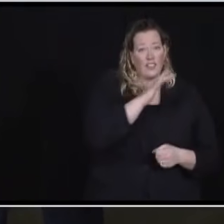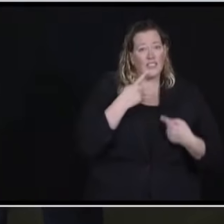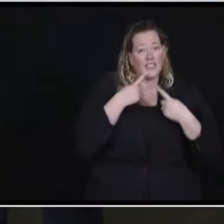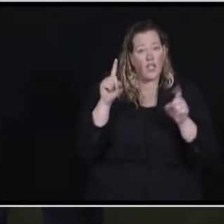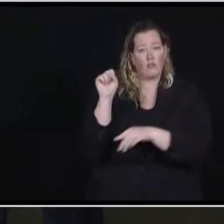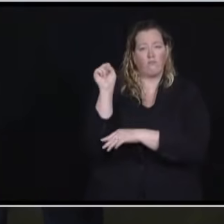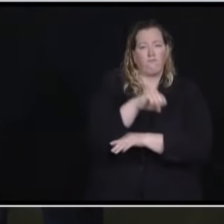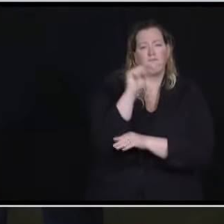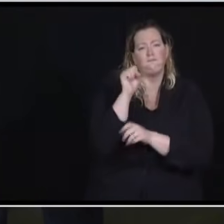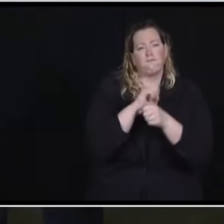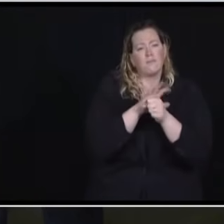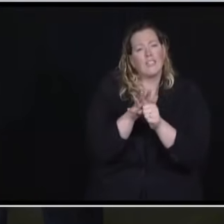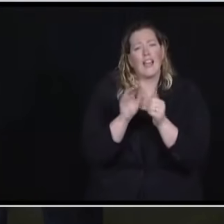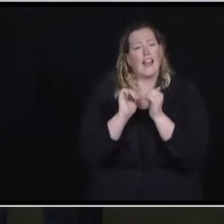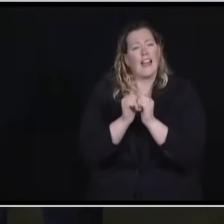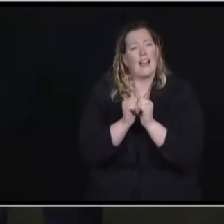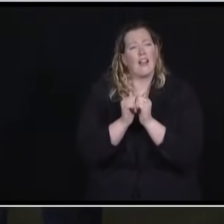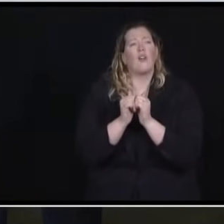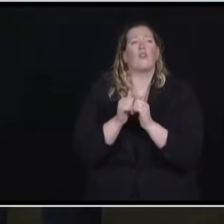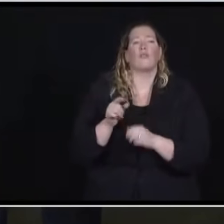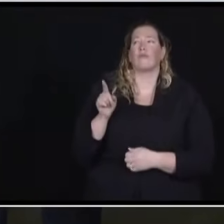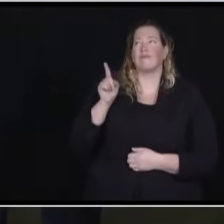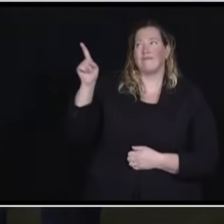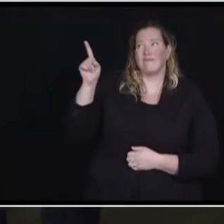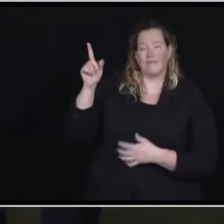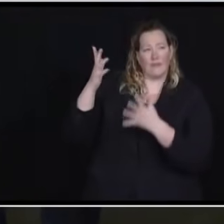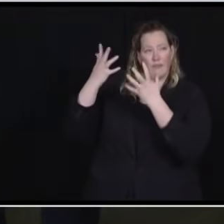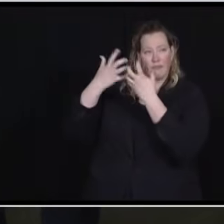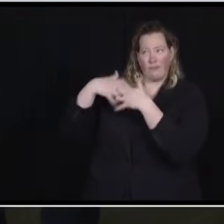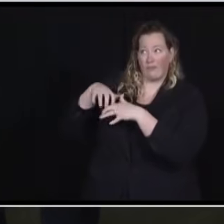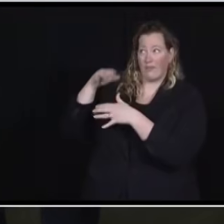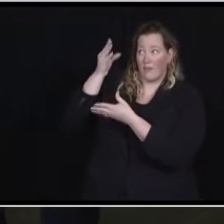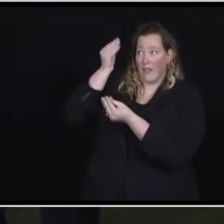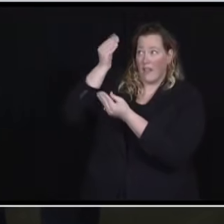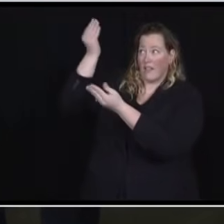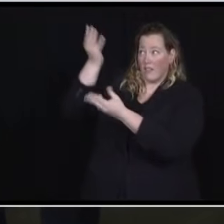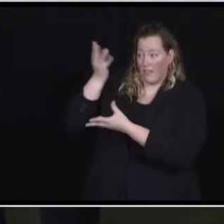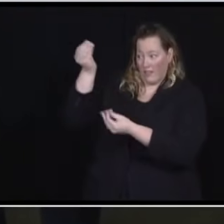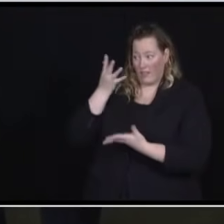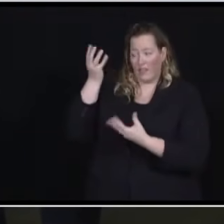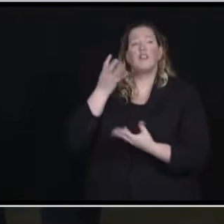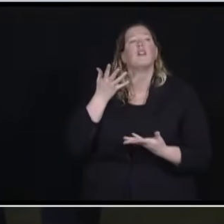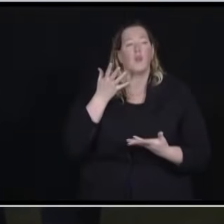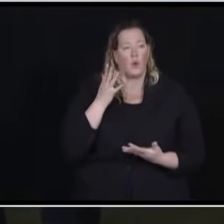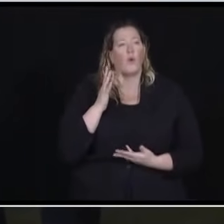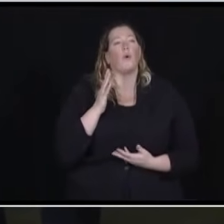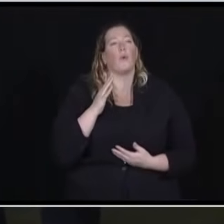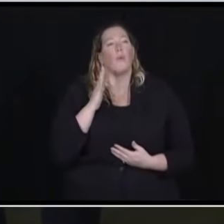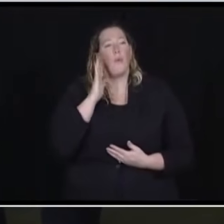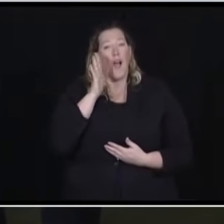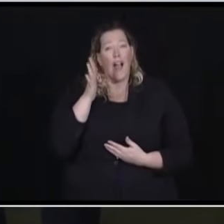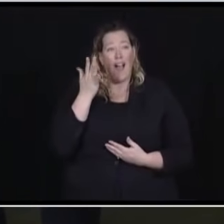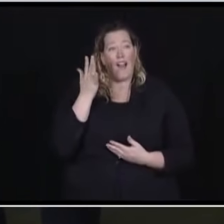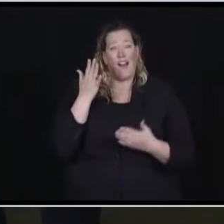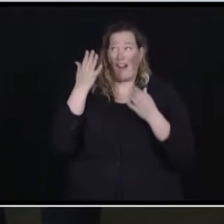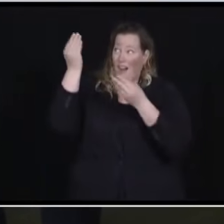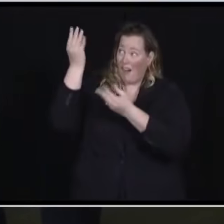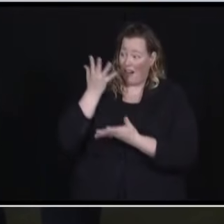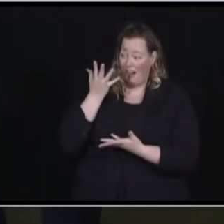is imperative that the federal government lay out its plan to allocate COVID-19 vaccines across the country. Our success, our country success, to